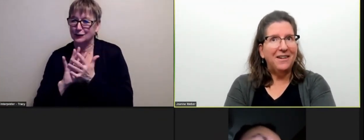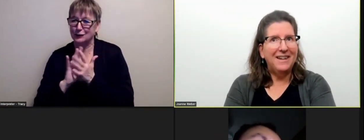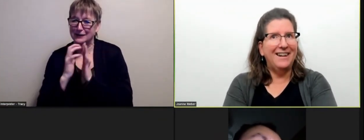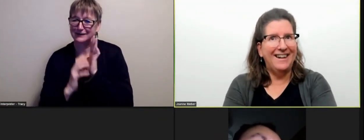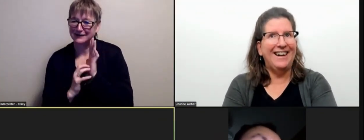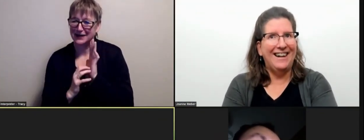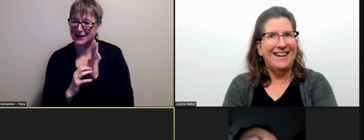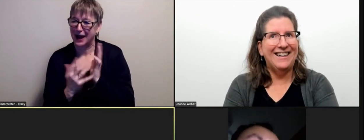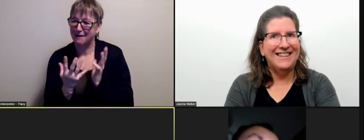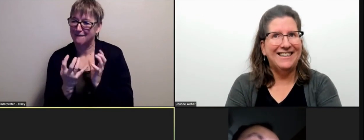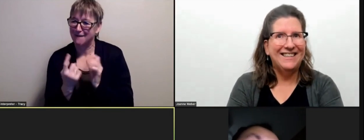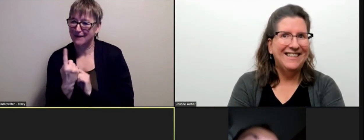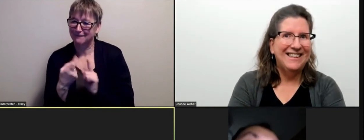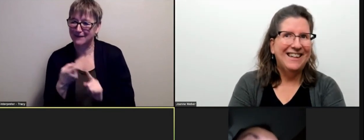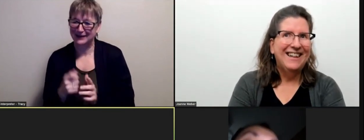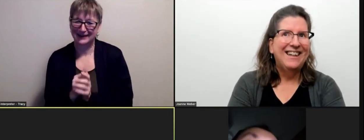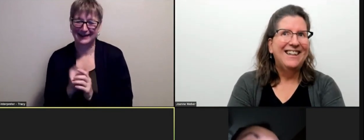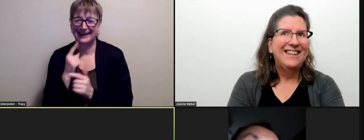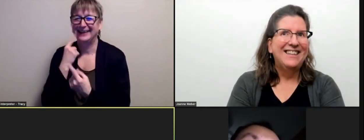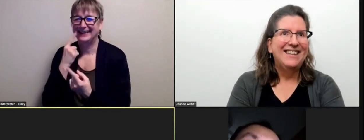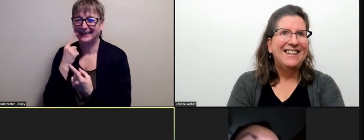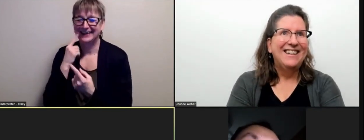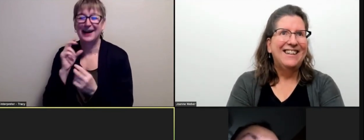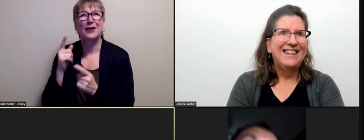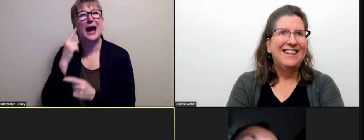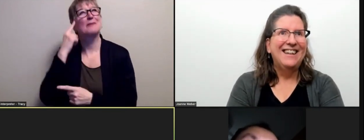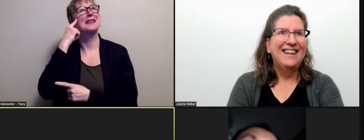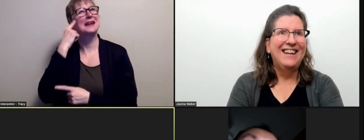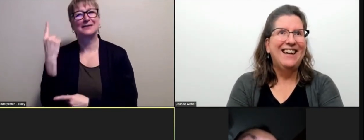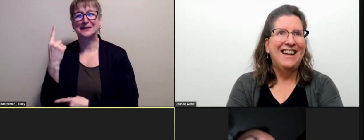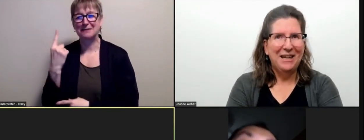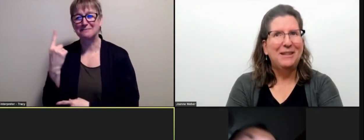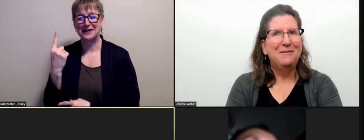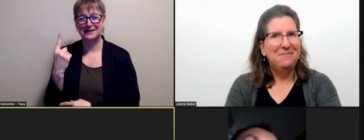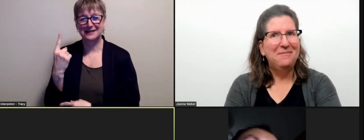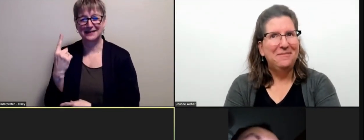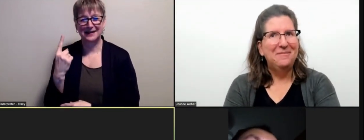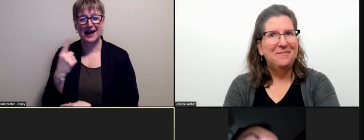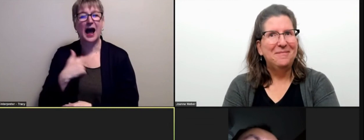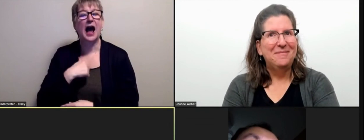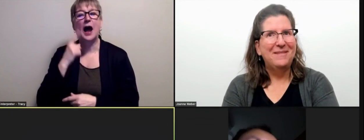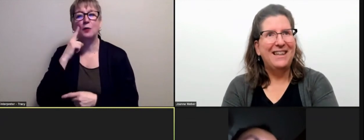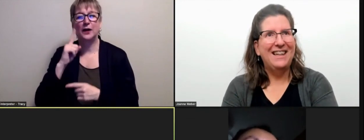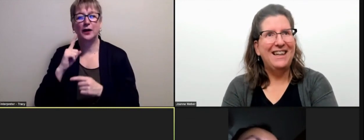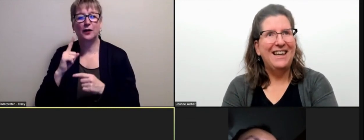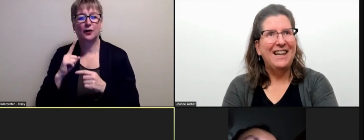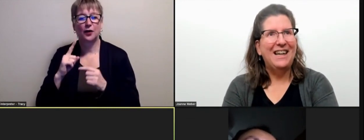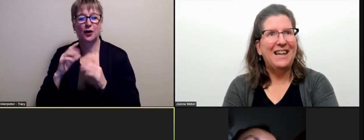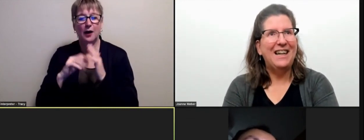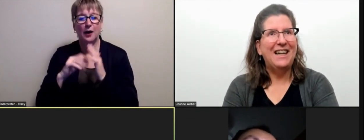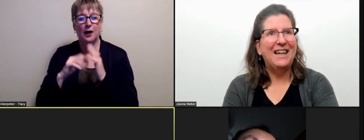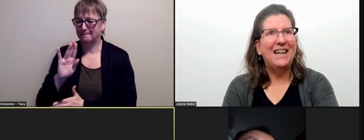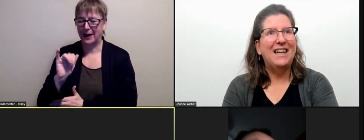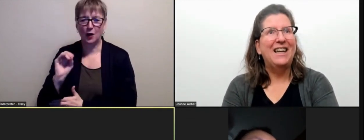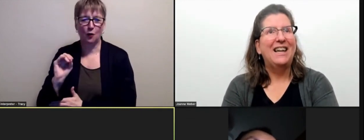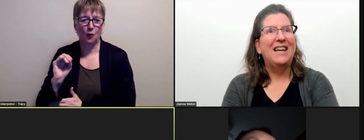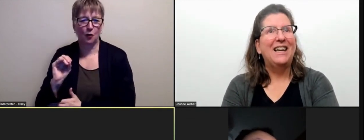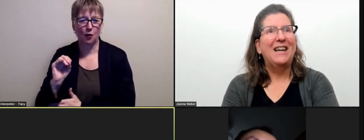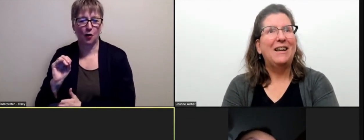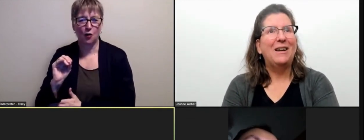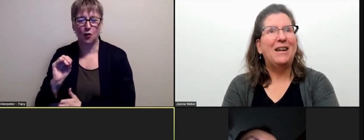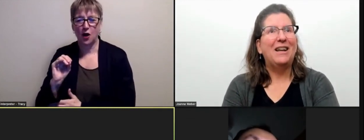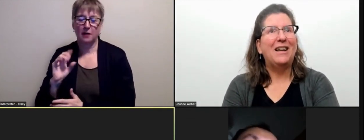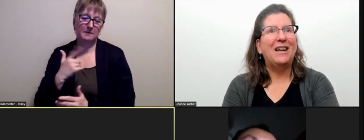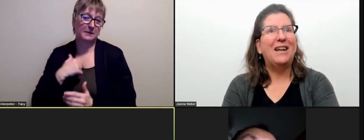Major: {Laughs} I will think of something new, I will write a BioPic about - you know- my experience at Thom one day.